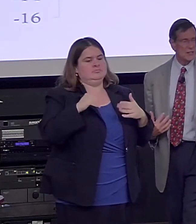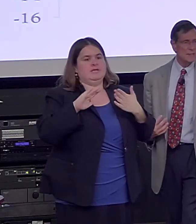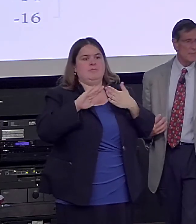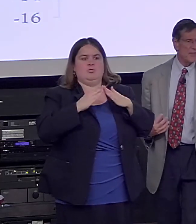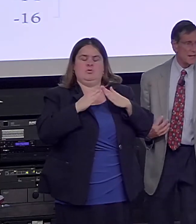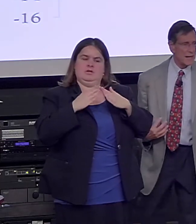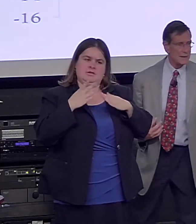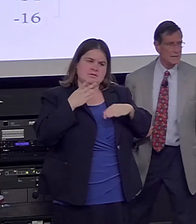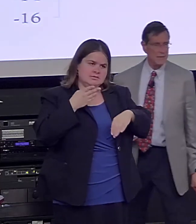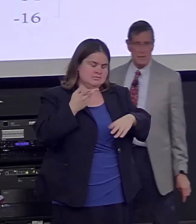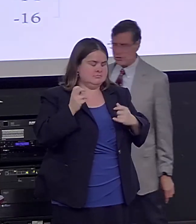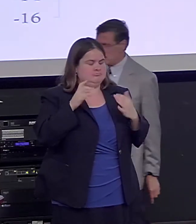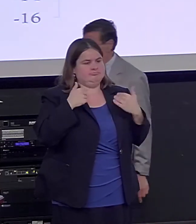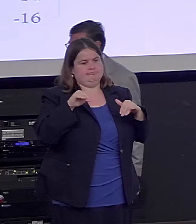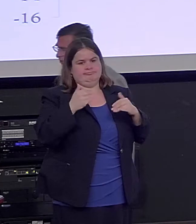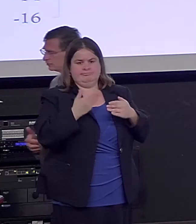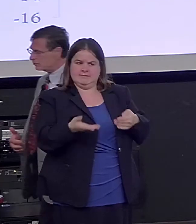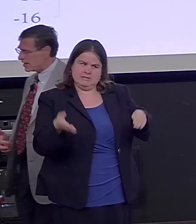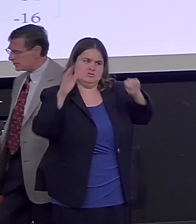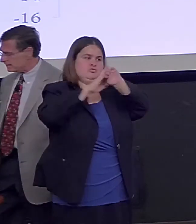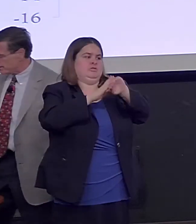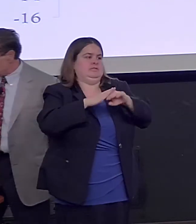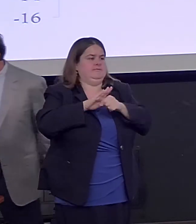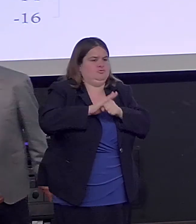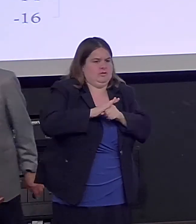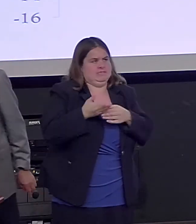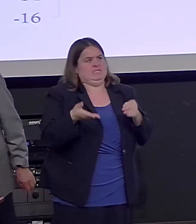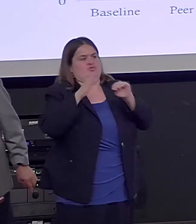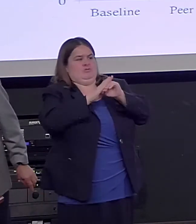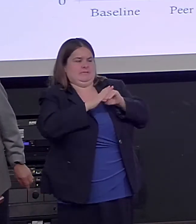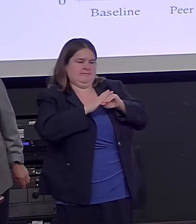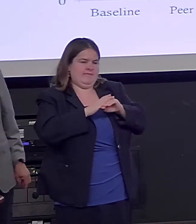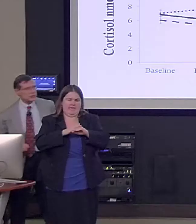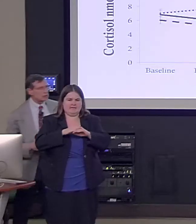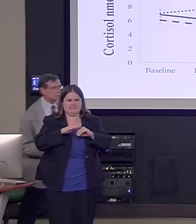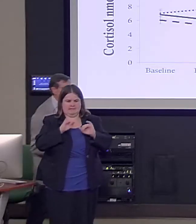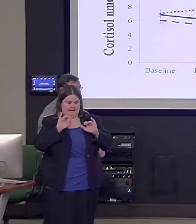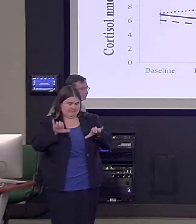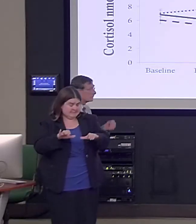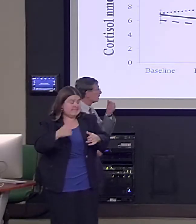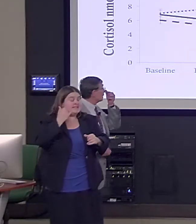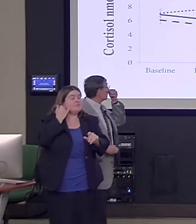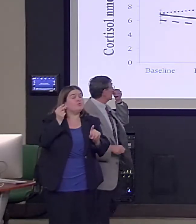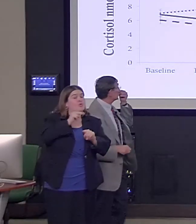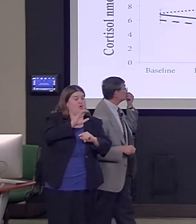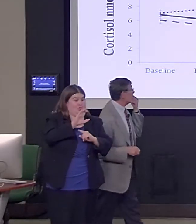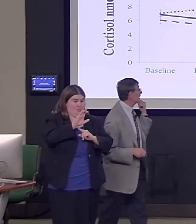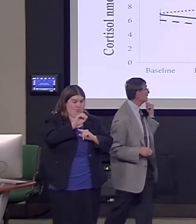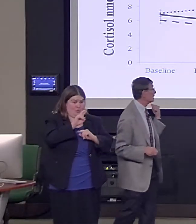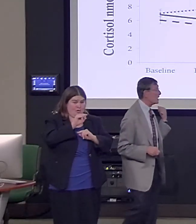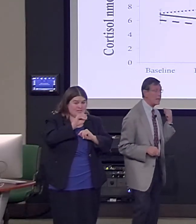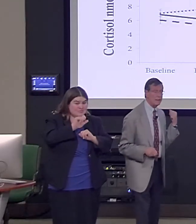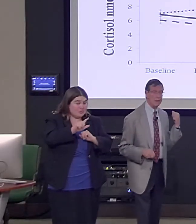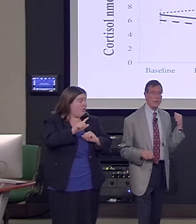in sympathetic activity which is a measure of stress. If you look at cortisol, the solid lines are